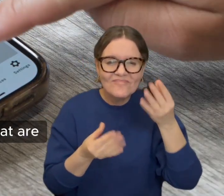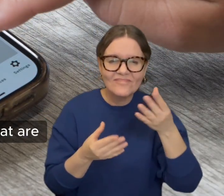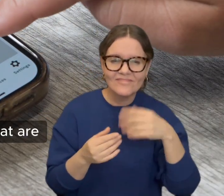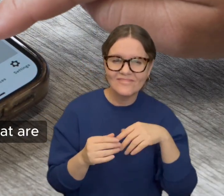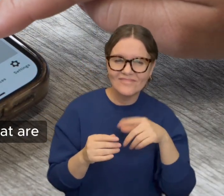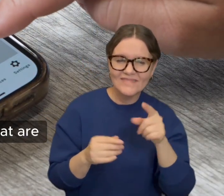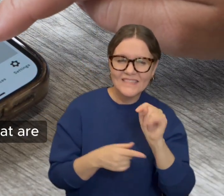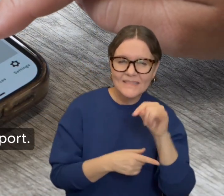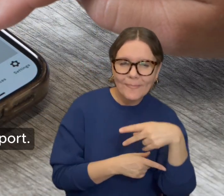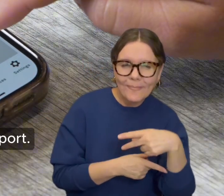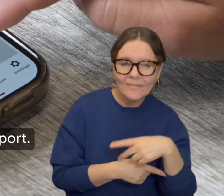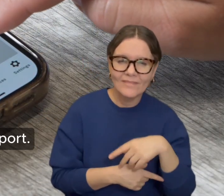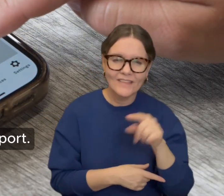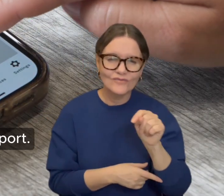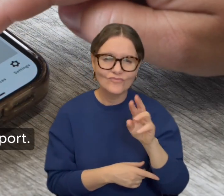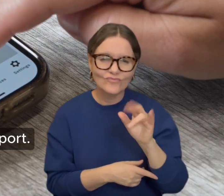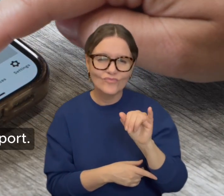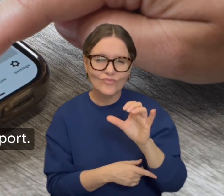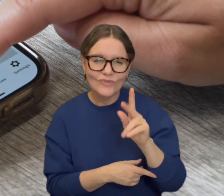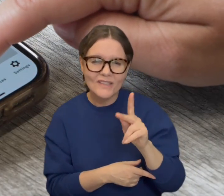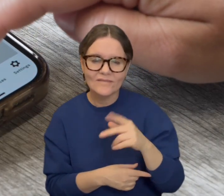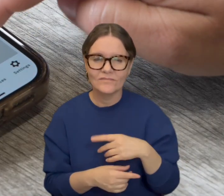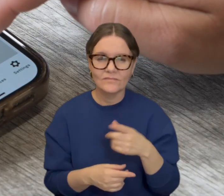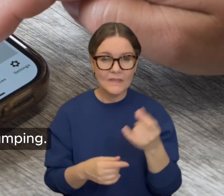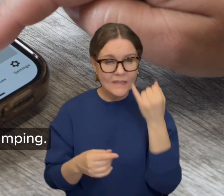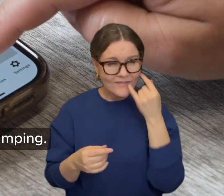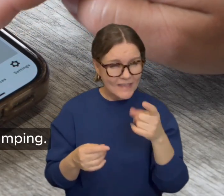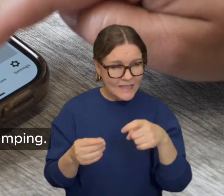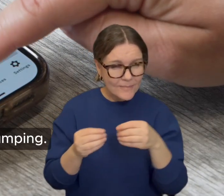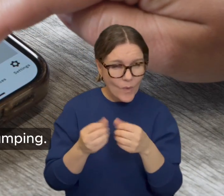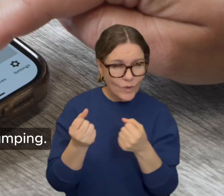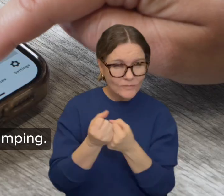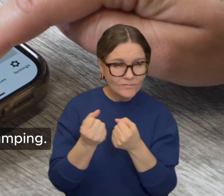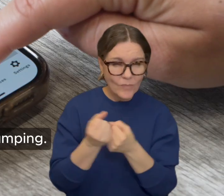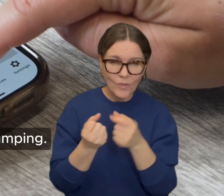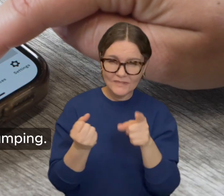that are optional if you need some more support otherwise you can hit start pumping